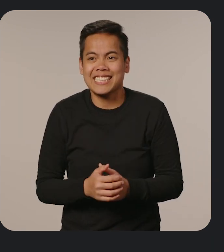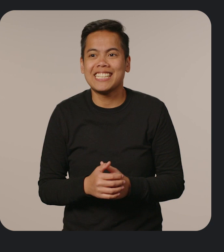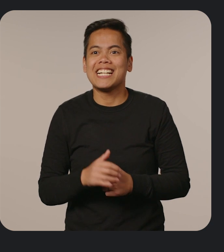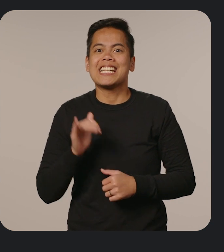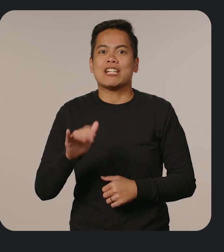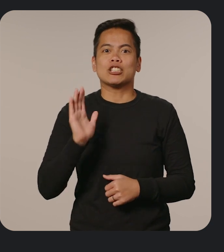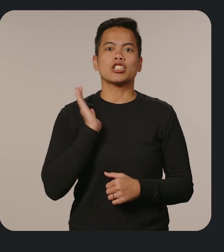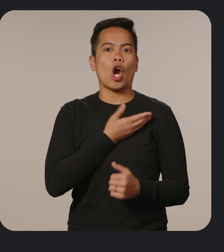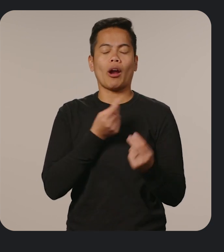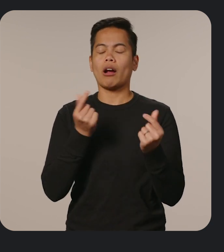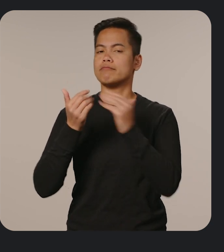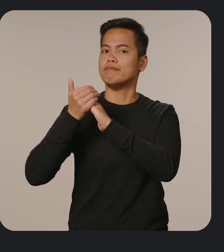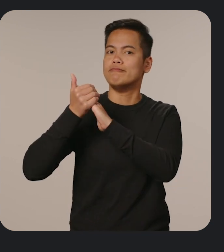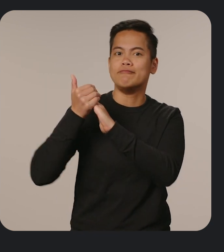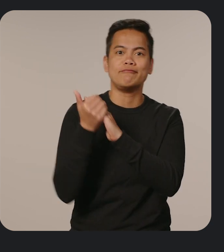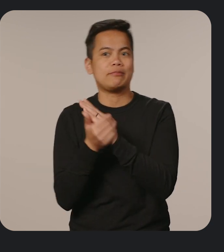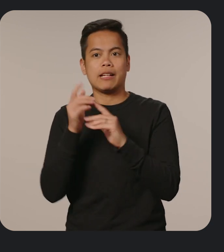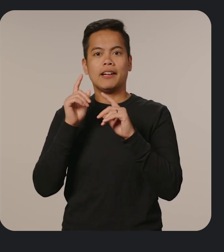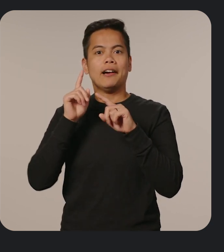dancing together, a world where form